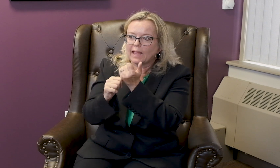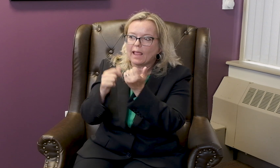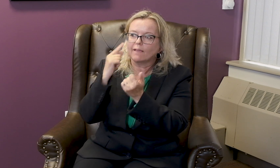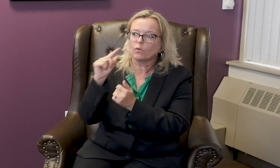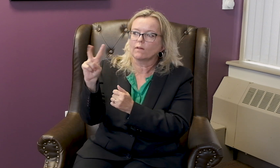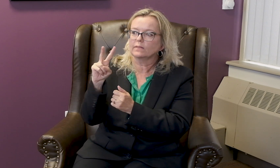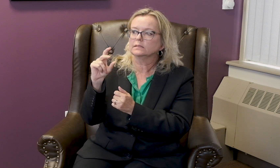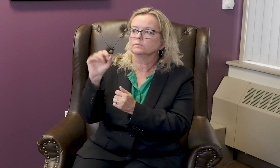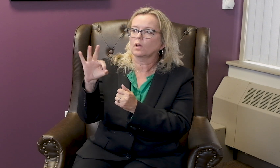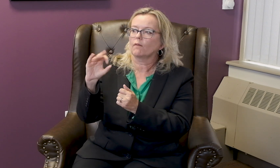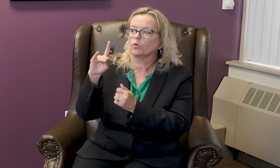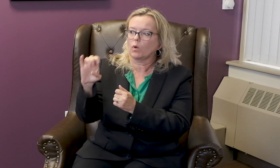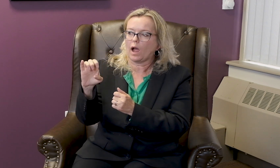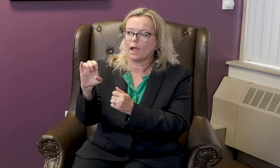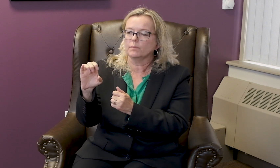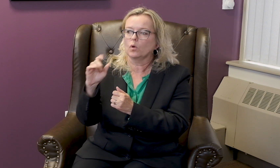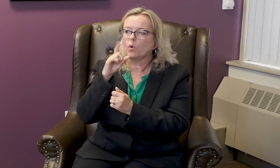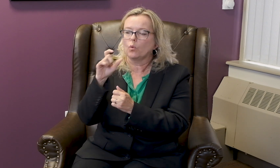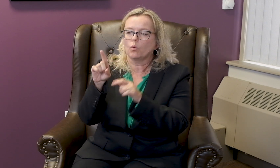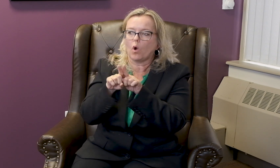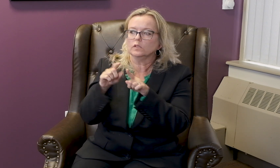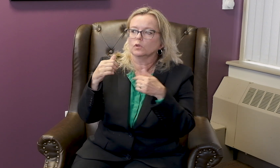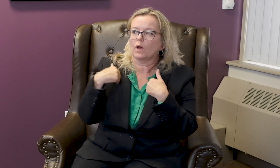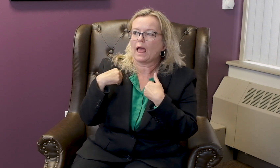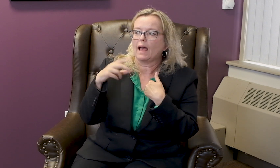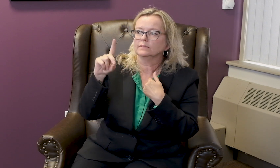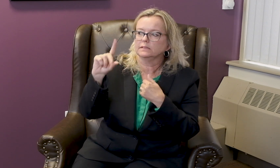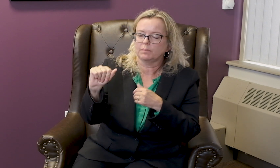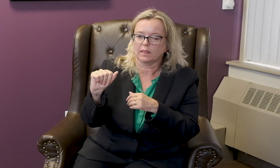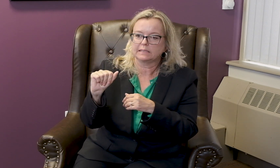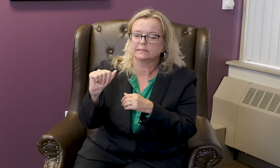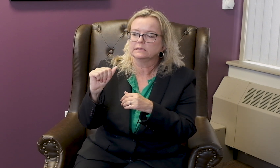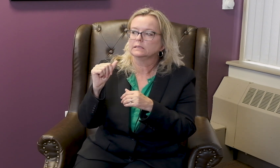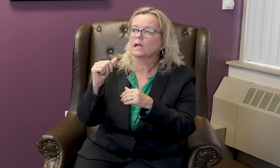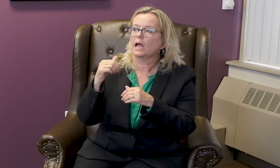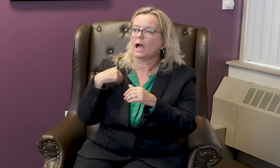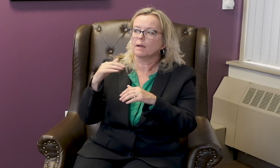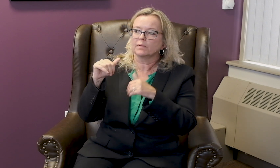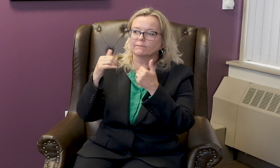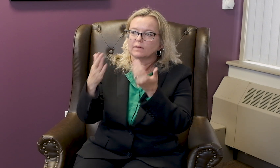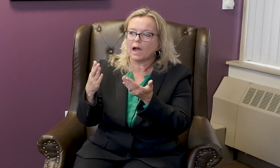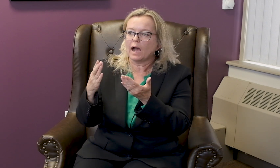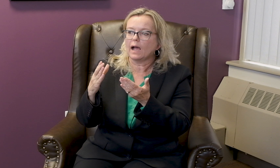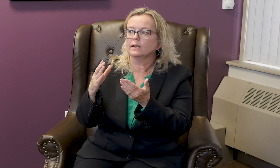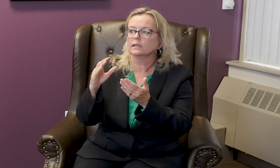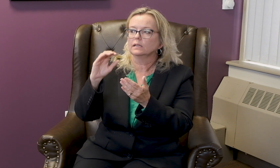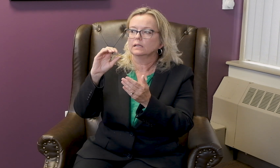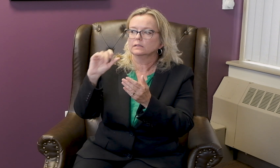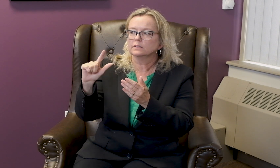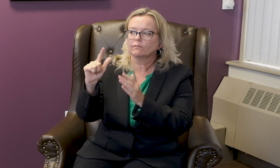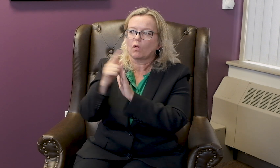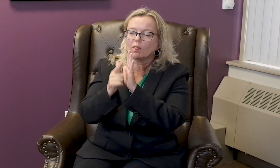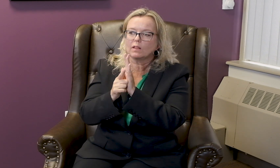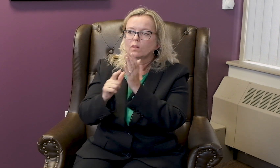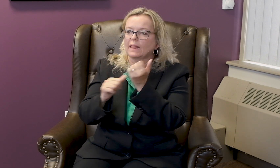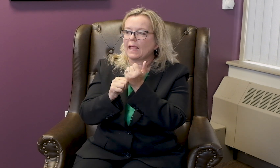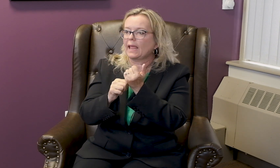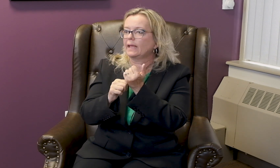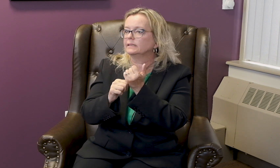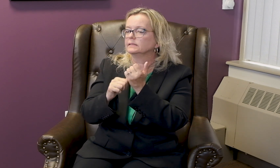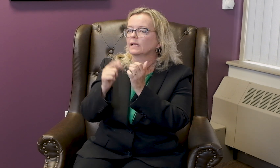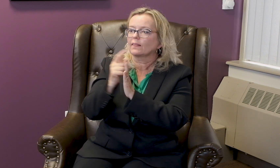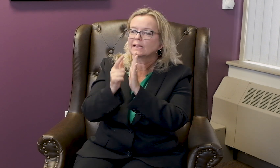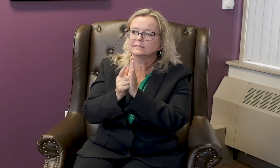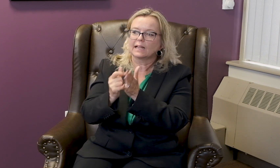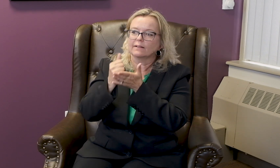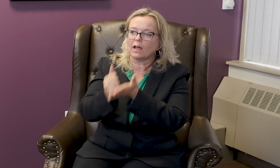for Victims of Crime who have a disability. We provide civil legal aid and legal assistance,